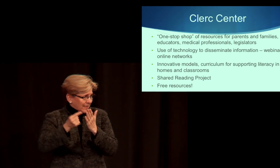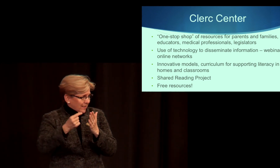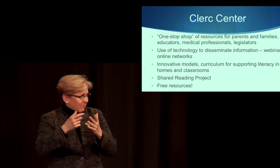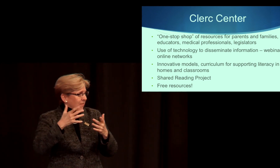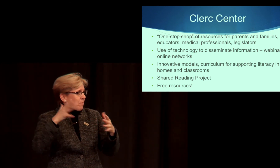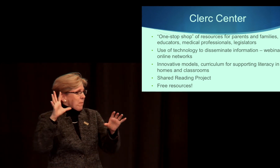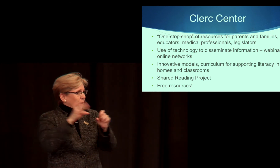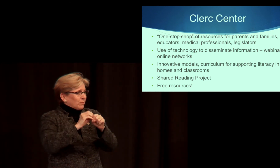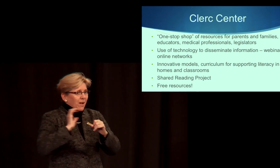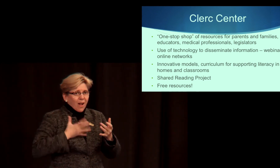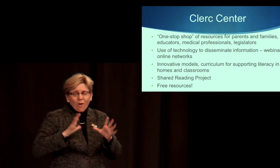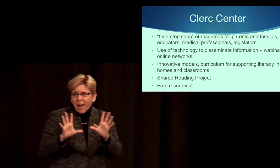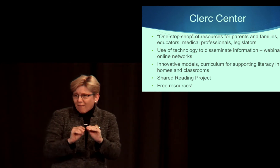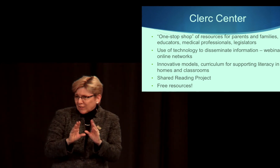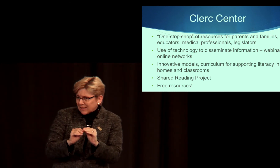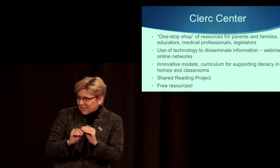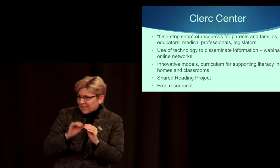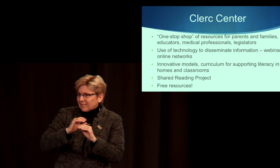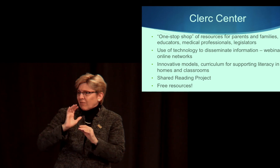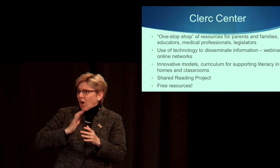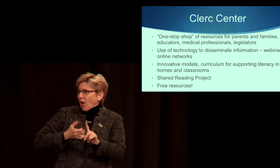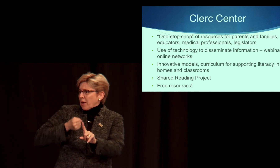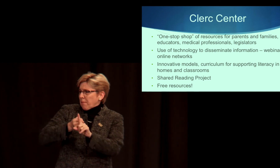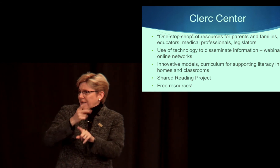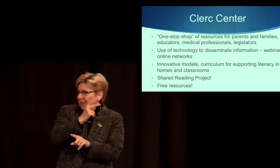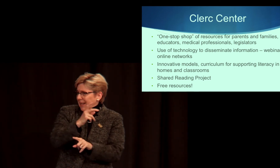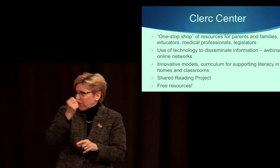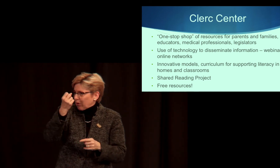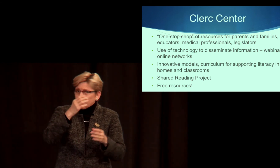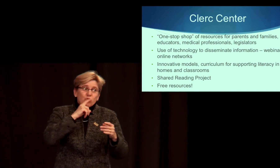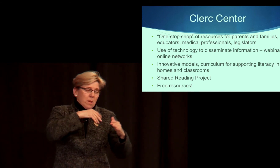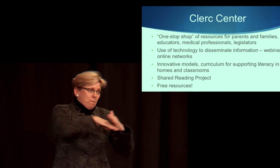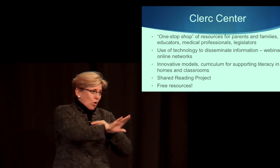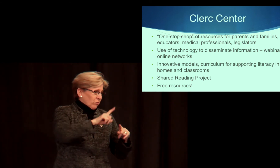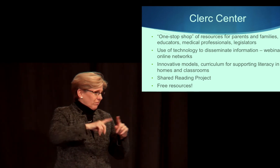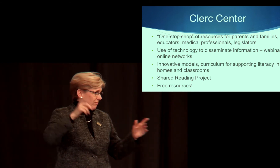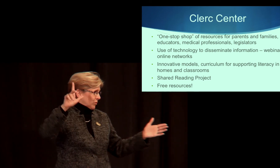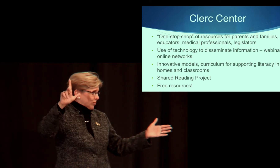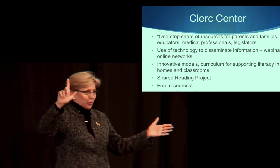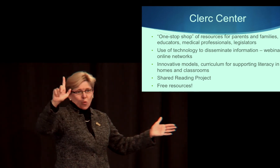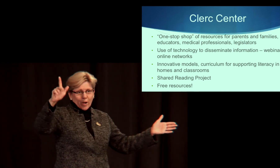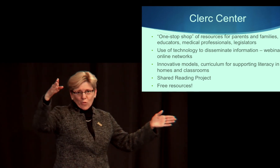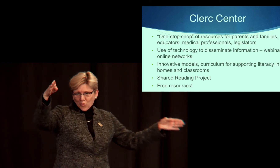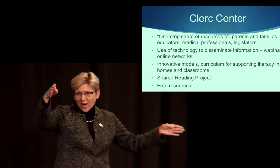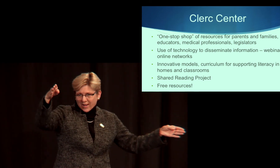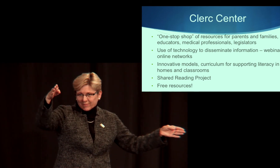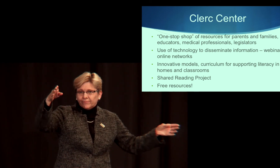participated in our conferences and the birth to twenty one group will continue